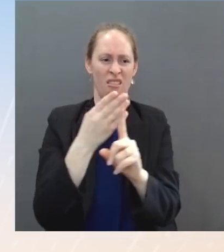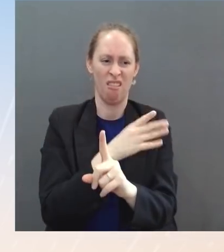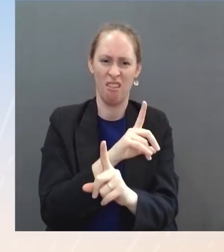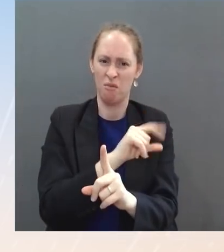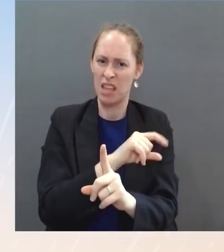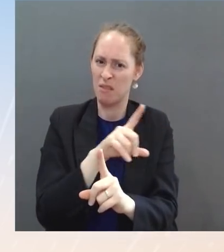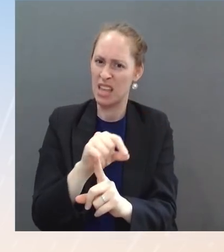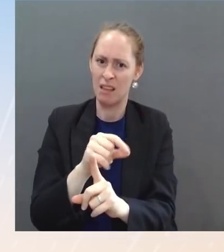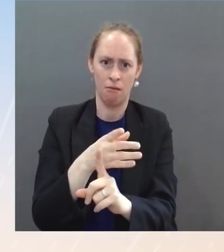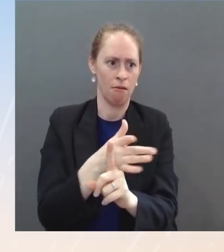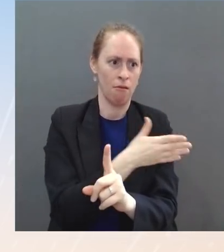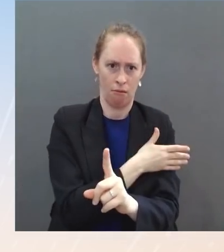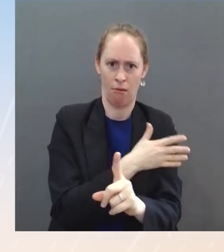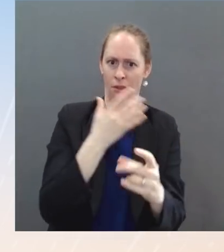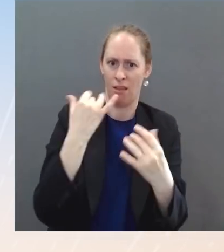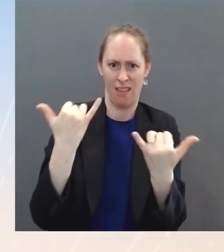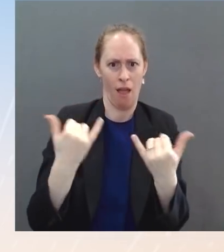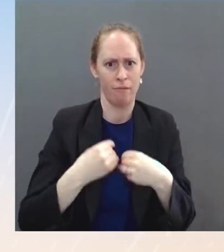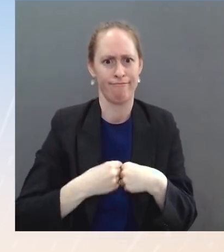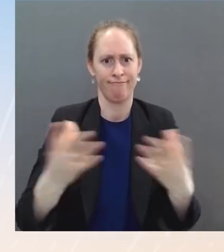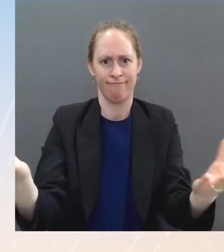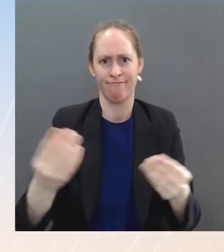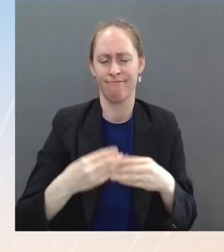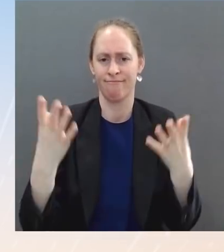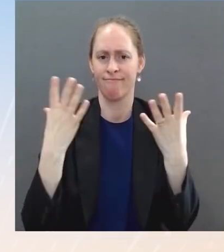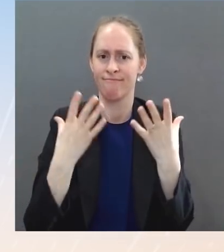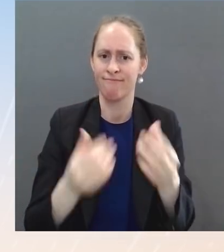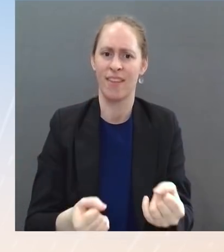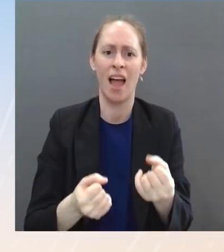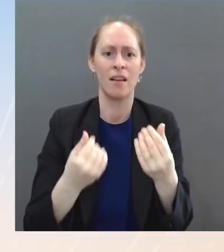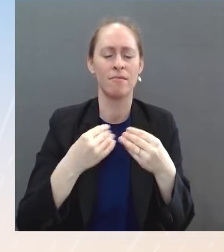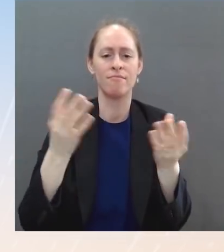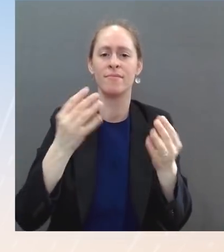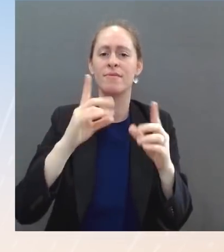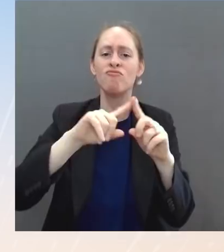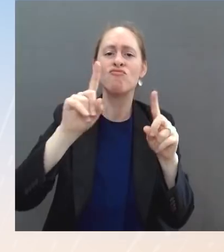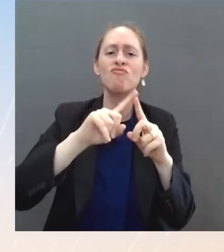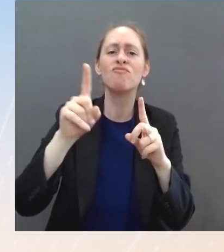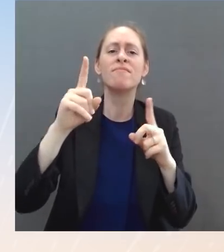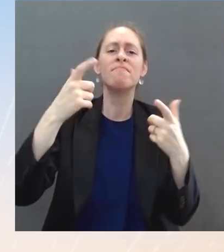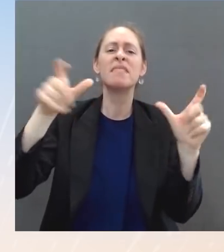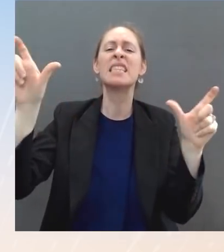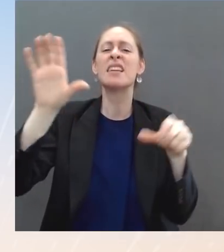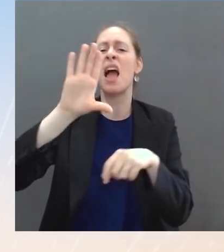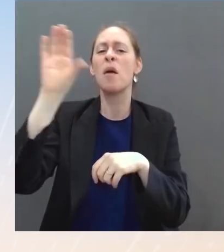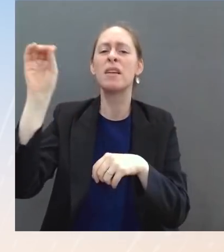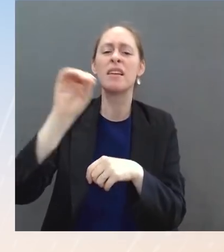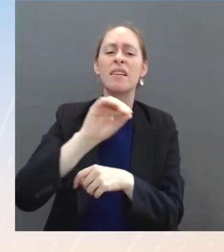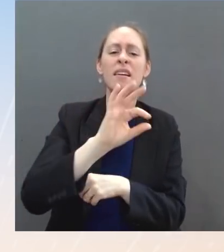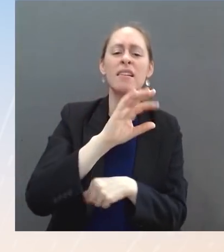and UPS -- launched registered apprenticeship programs in the past 90 days. This could result in more than ten thou- --